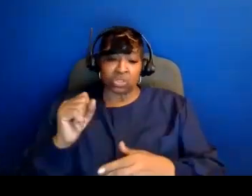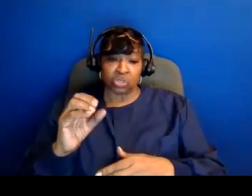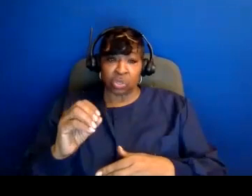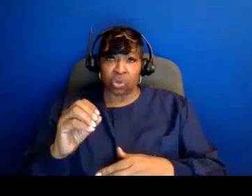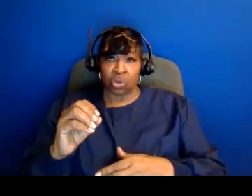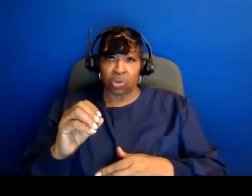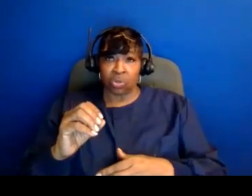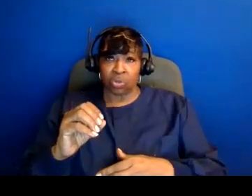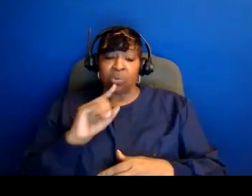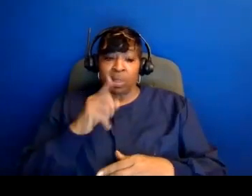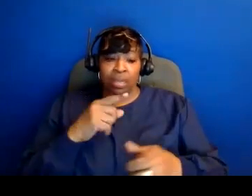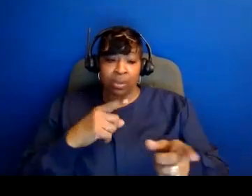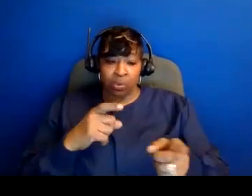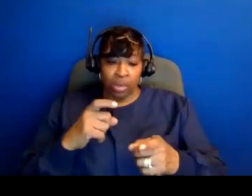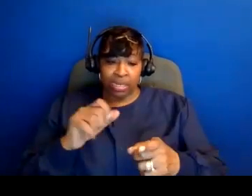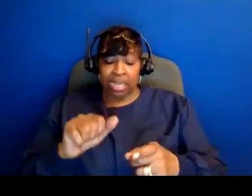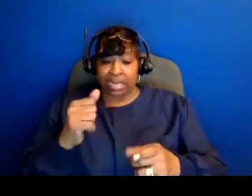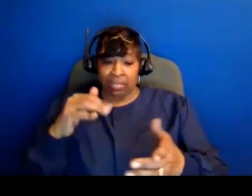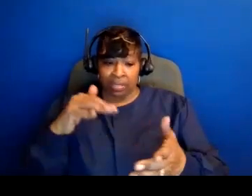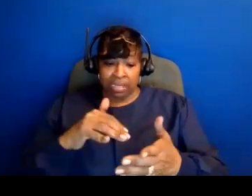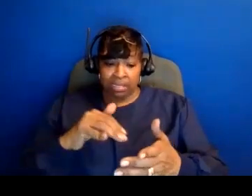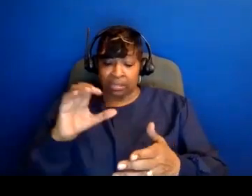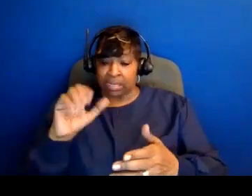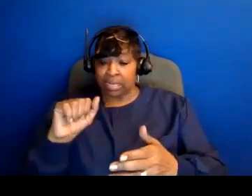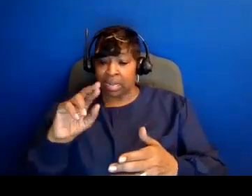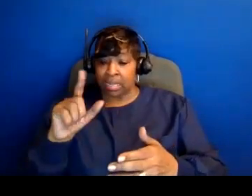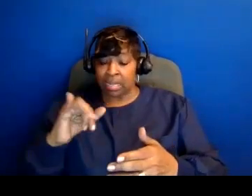lauravanpuymbrouck: I, just I, it it kind of scares me actually.